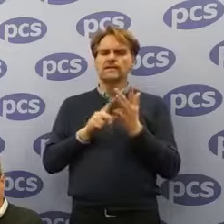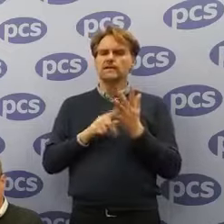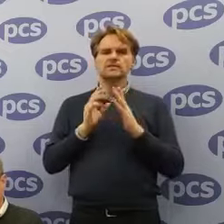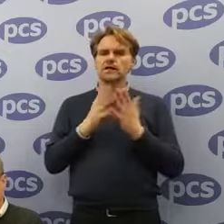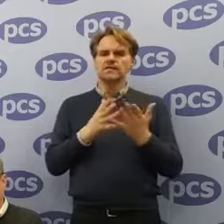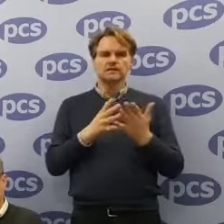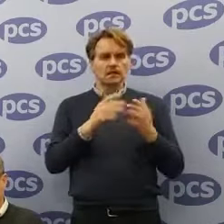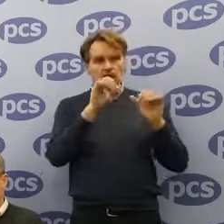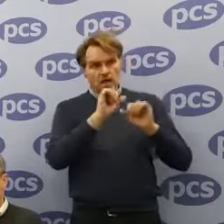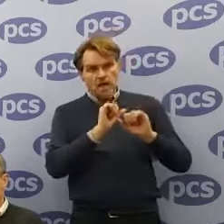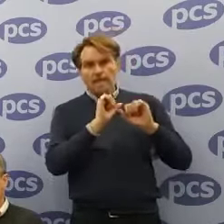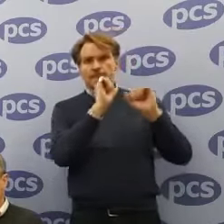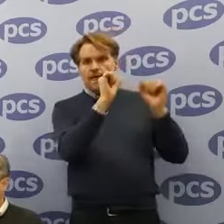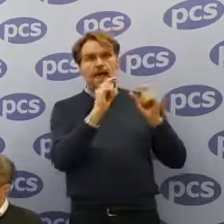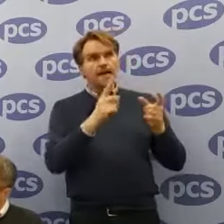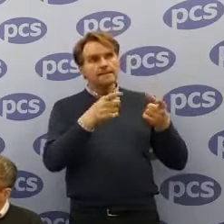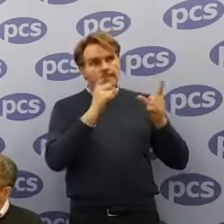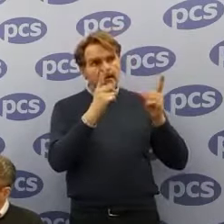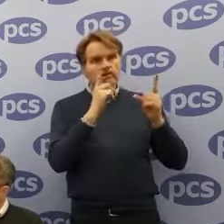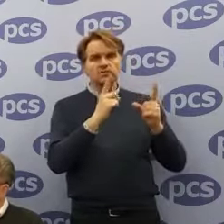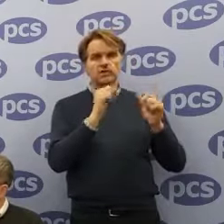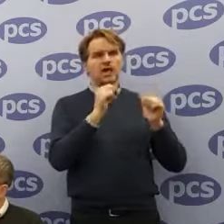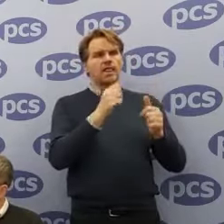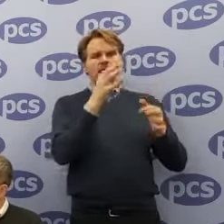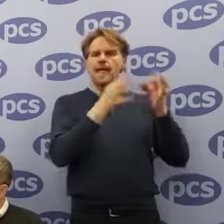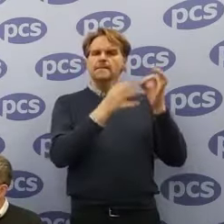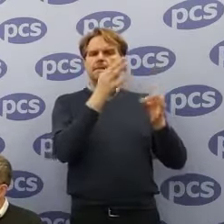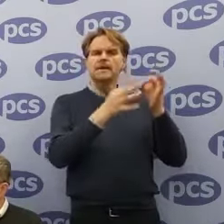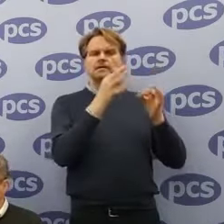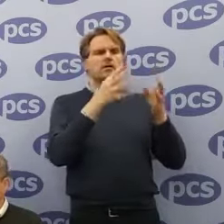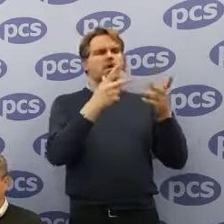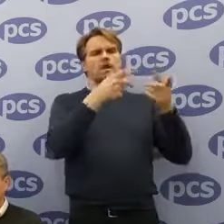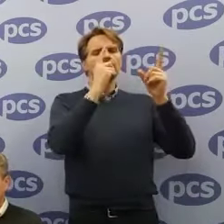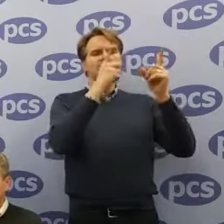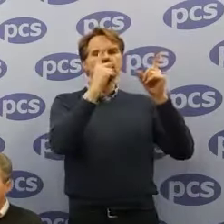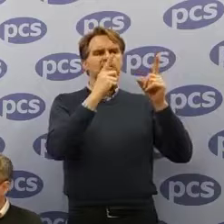leaders managed to sew enough confusion with the workforce that they weren't